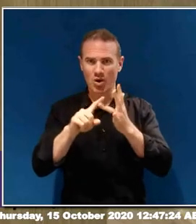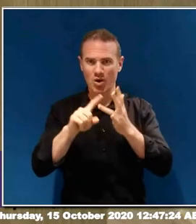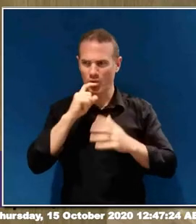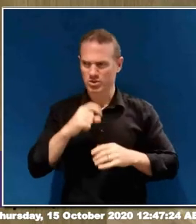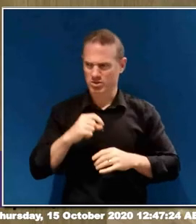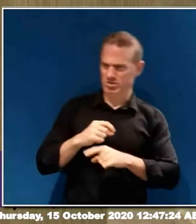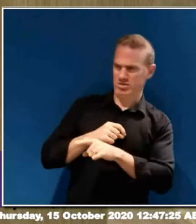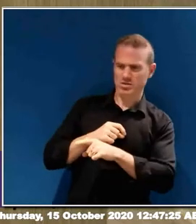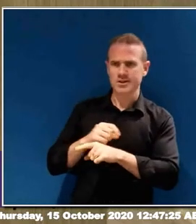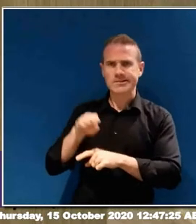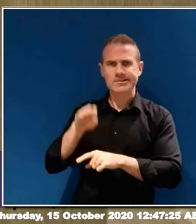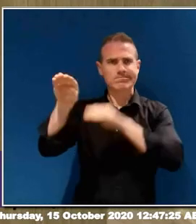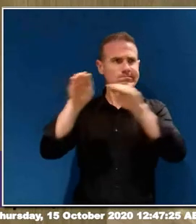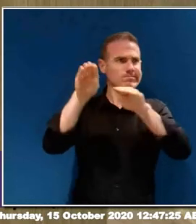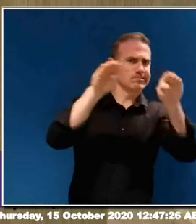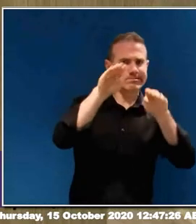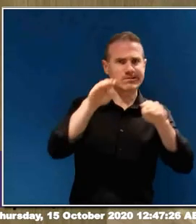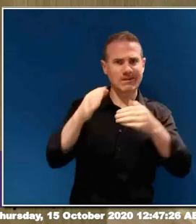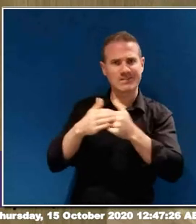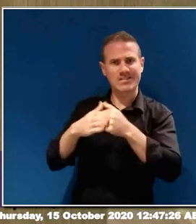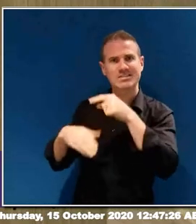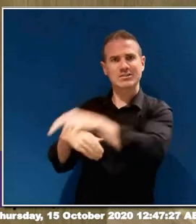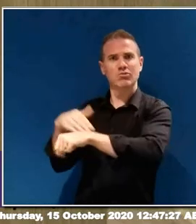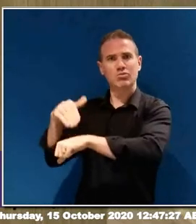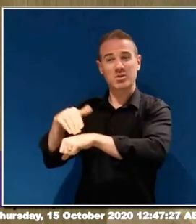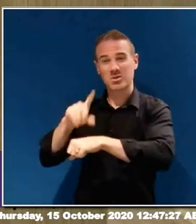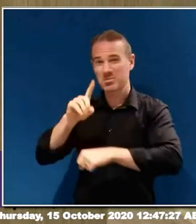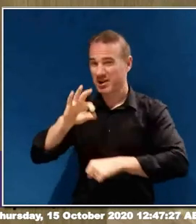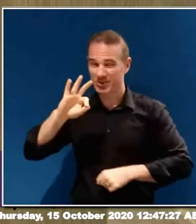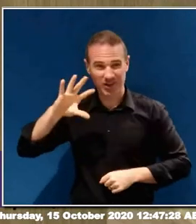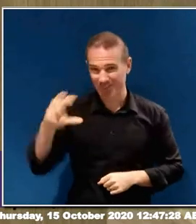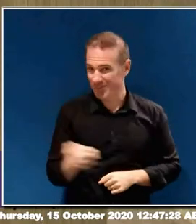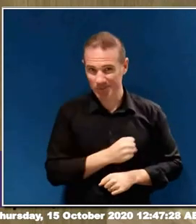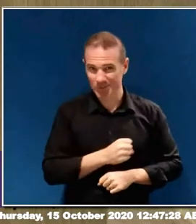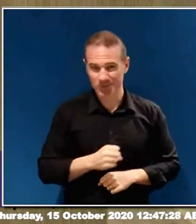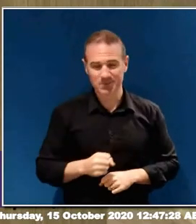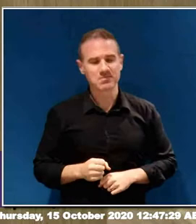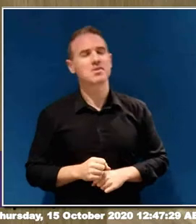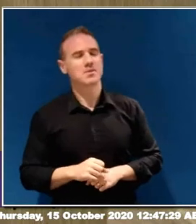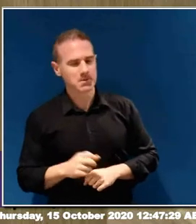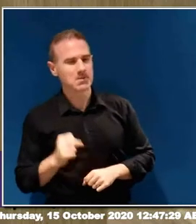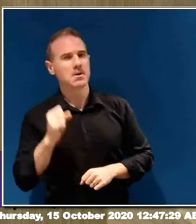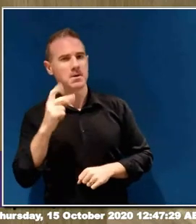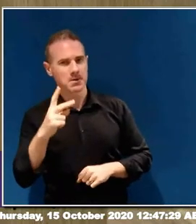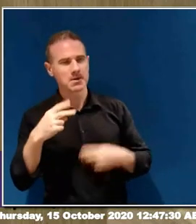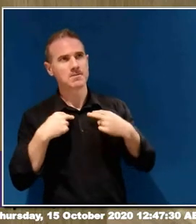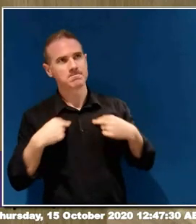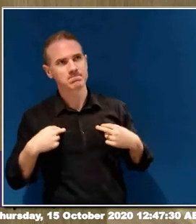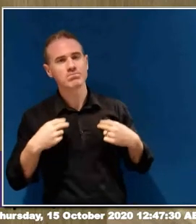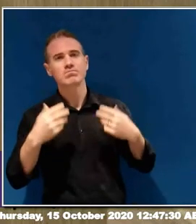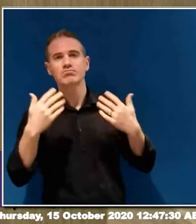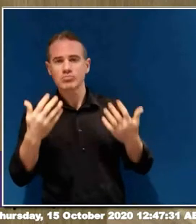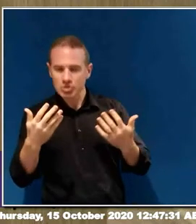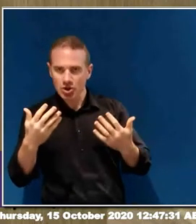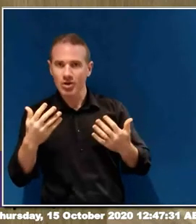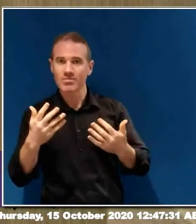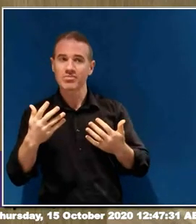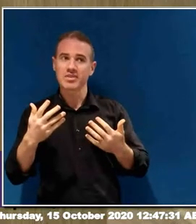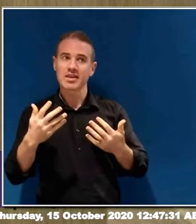But again, staff change from time to time, and it depends on the skill set, the work capacity -